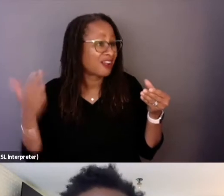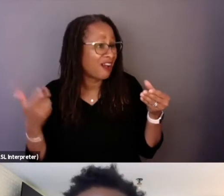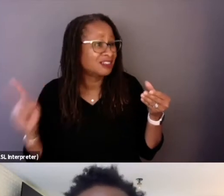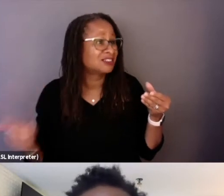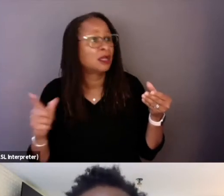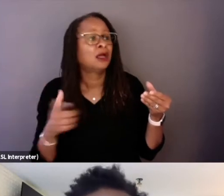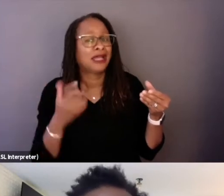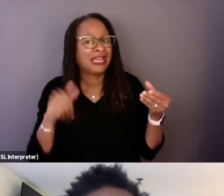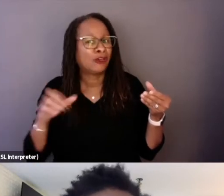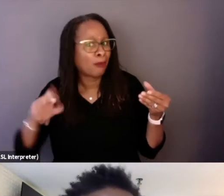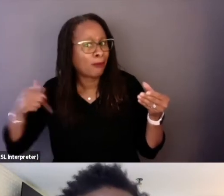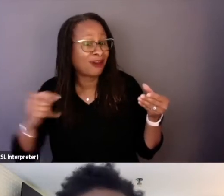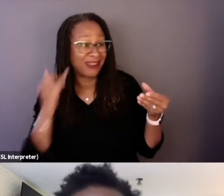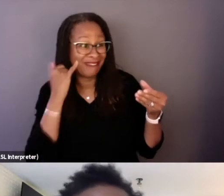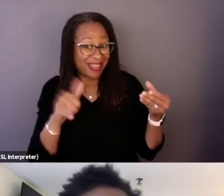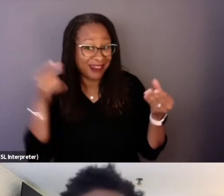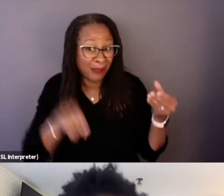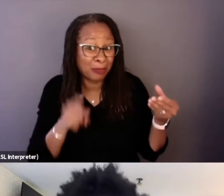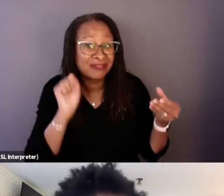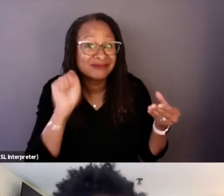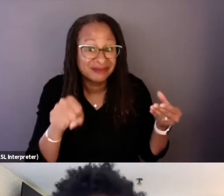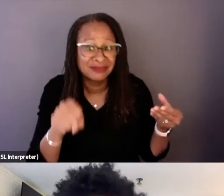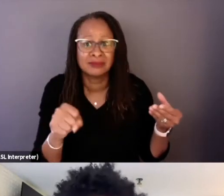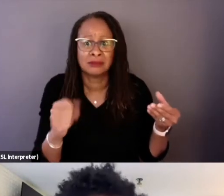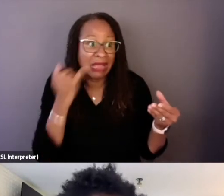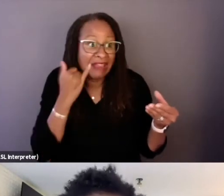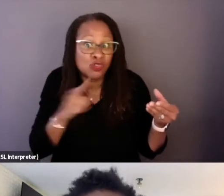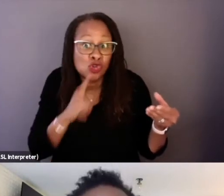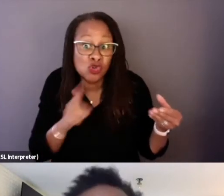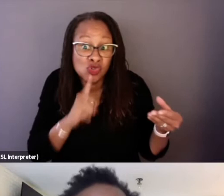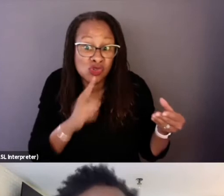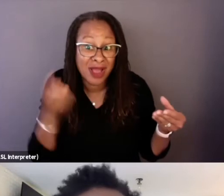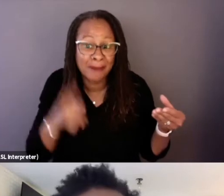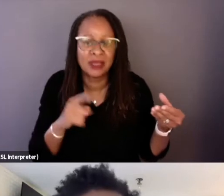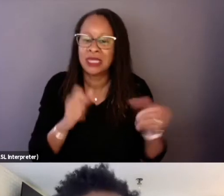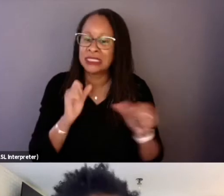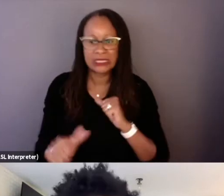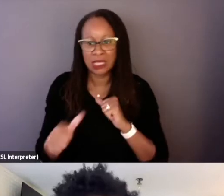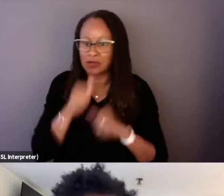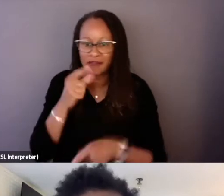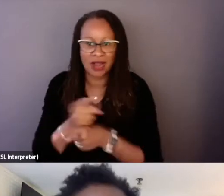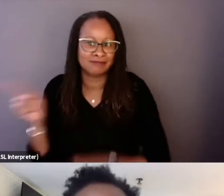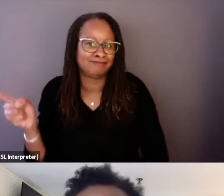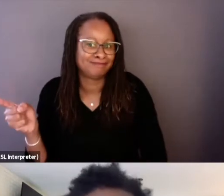Even if that's the case, which was never found, this was still unjustified. So then why?